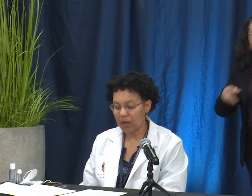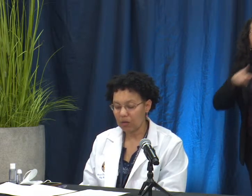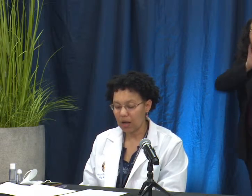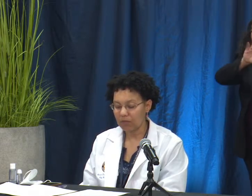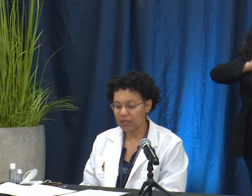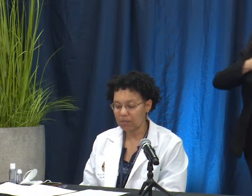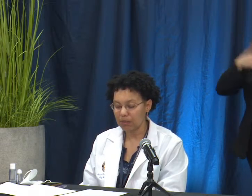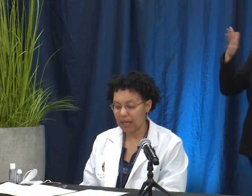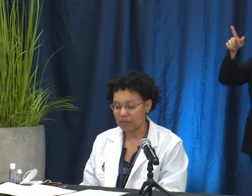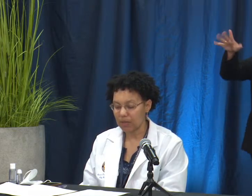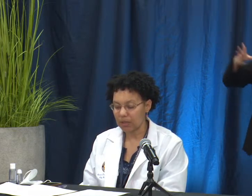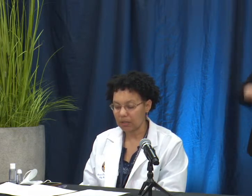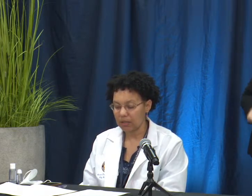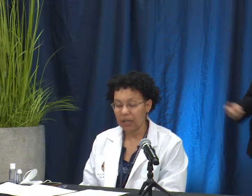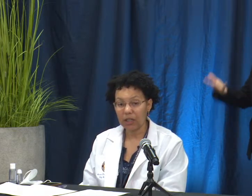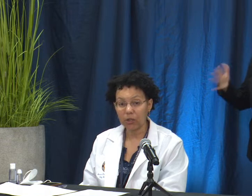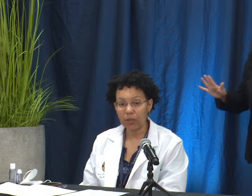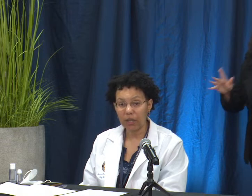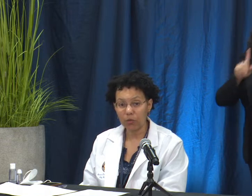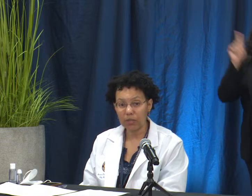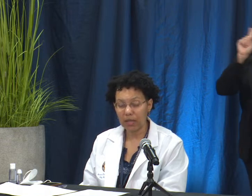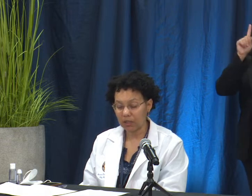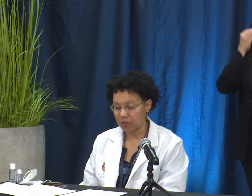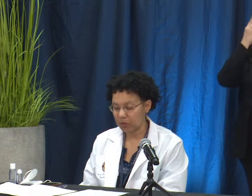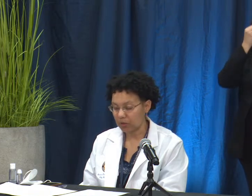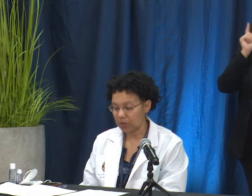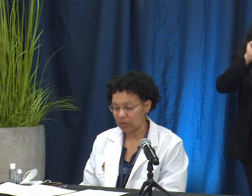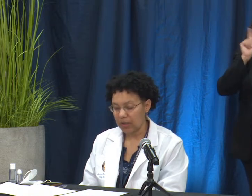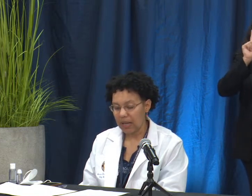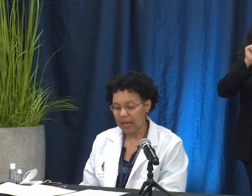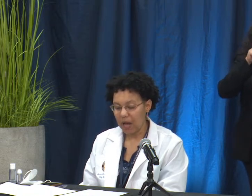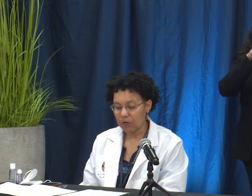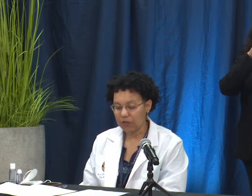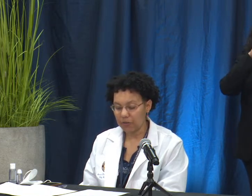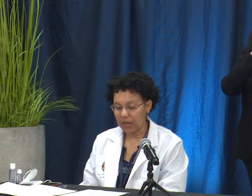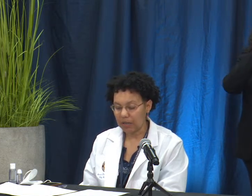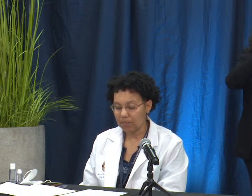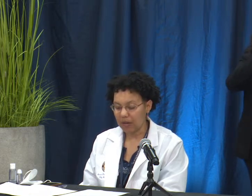convalescent plasma including who is eligible and how to donate by visiting